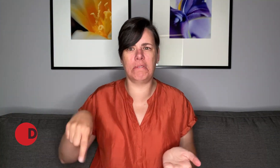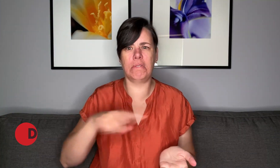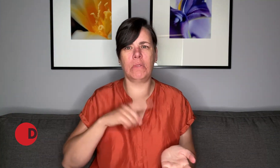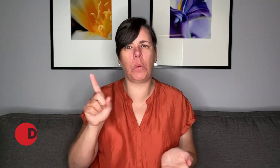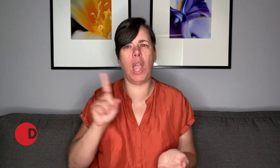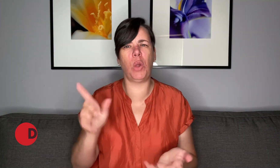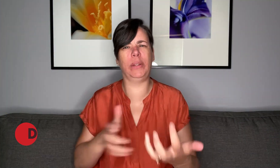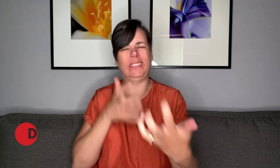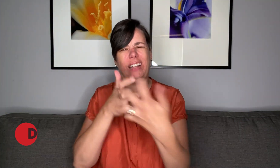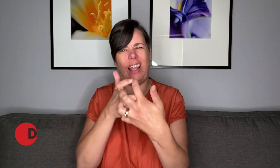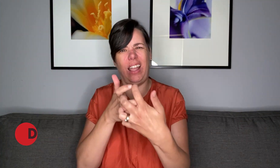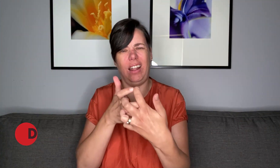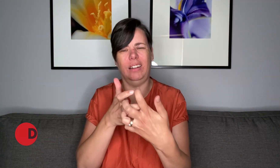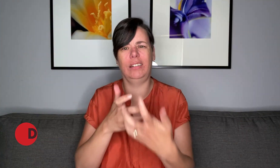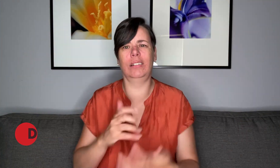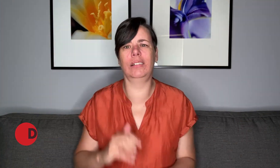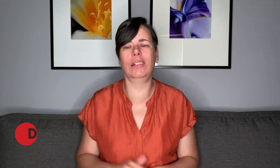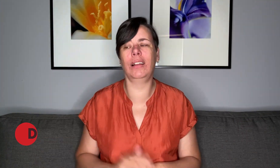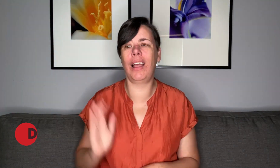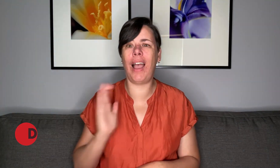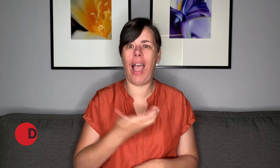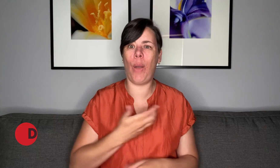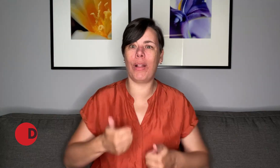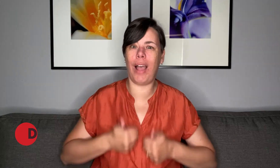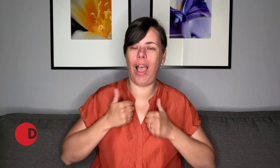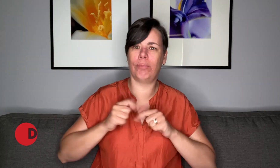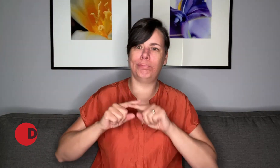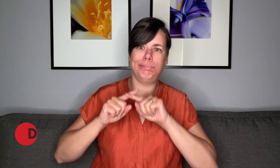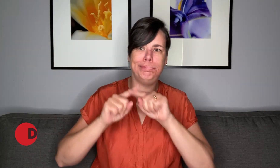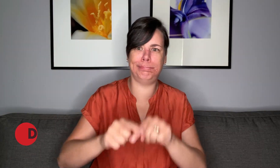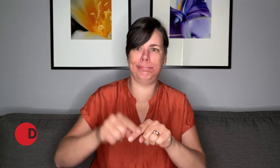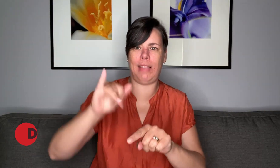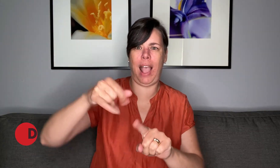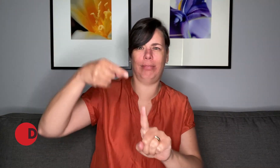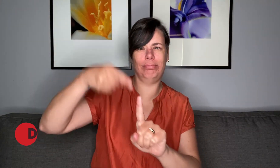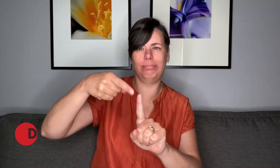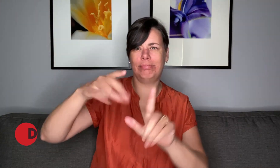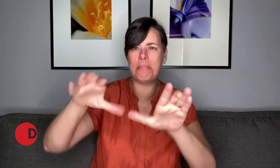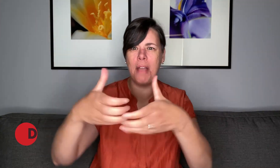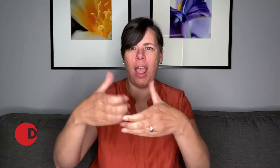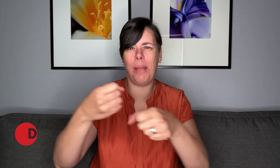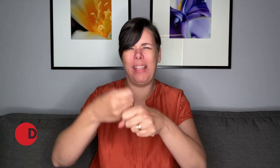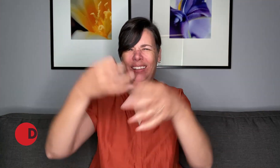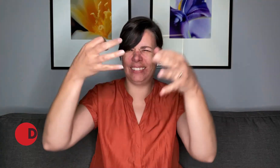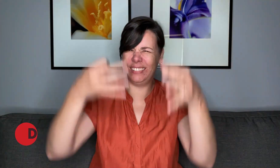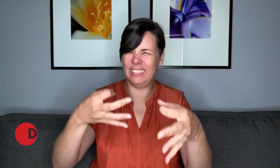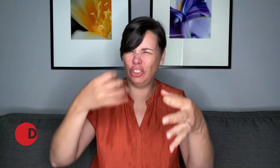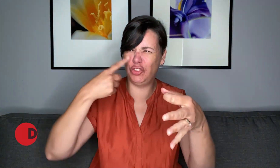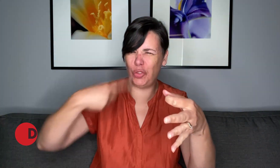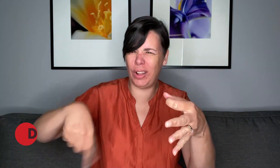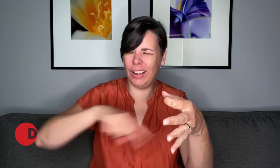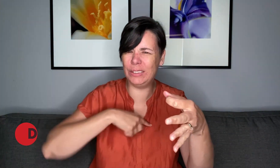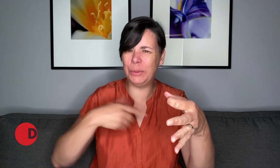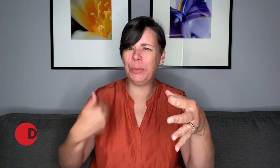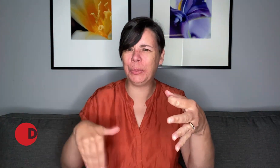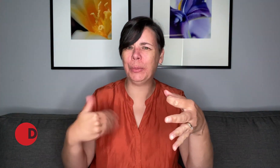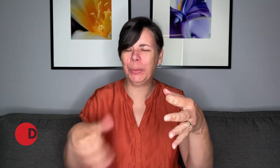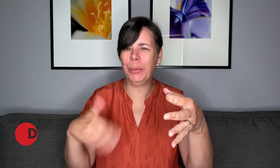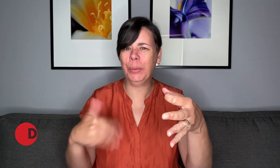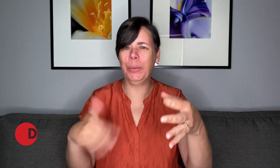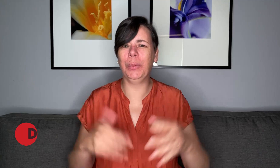on the chosen party making the decisions for us. Will have a ripple effect on the